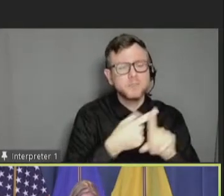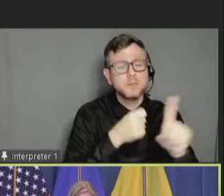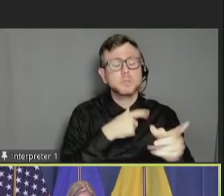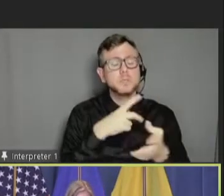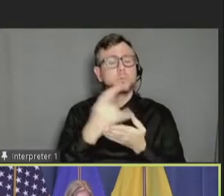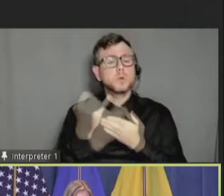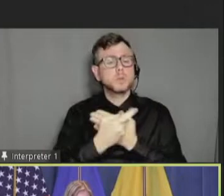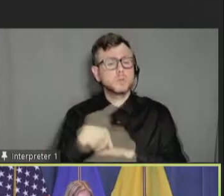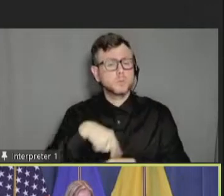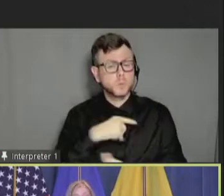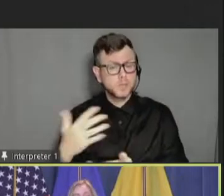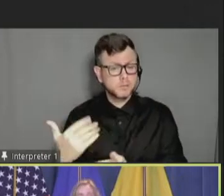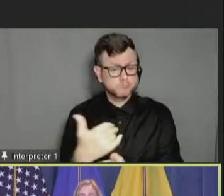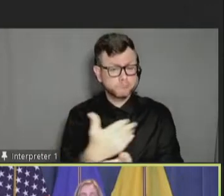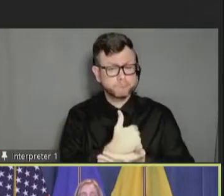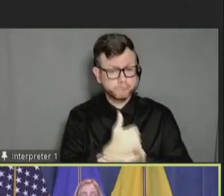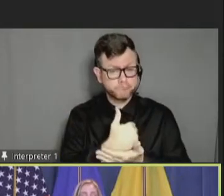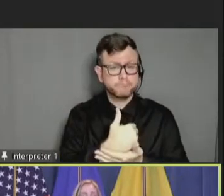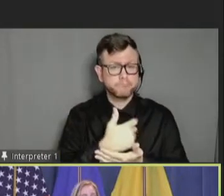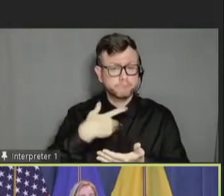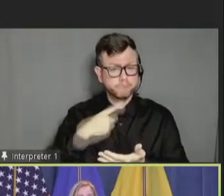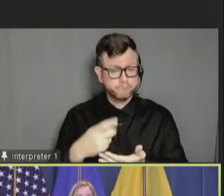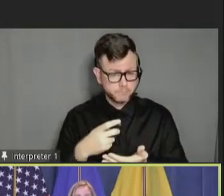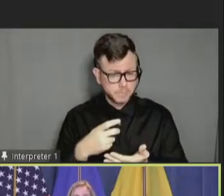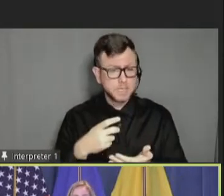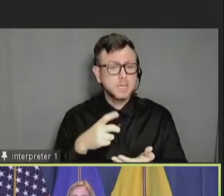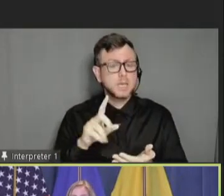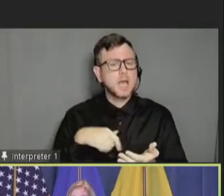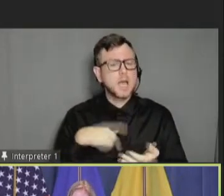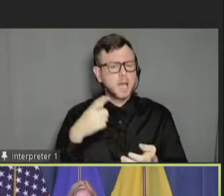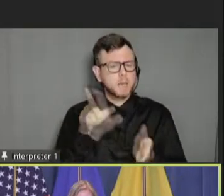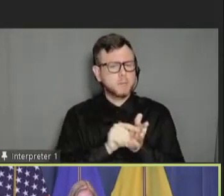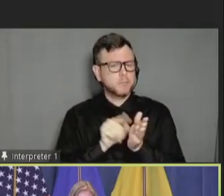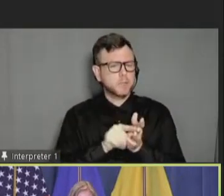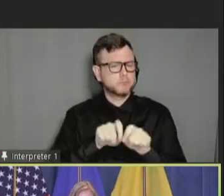gathered. And that I had put and published in an impact report that was released last month.